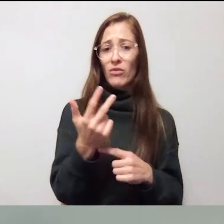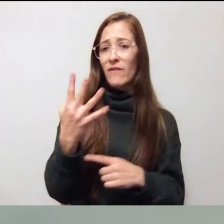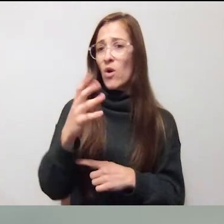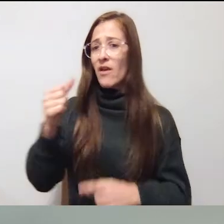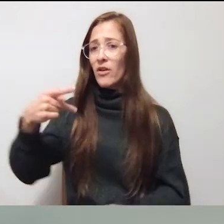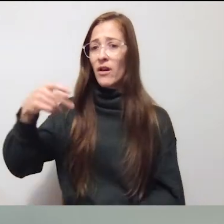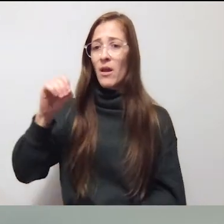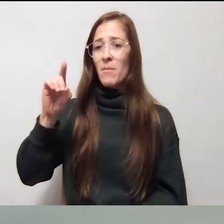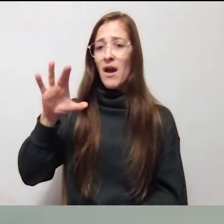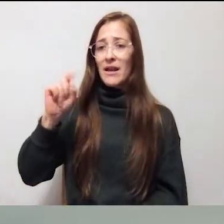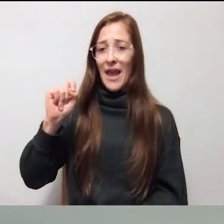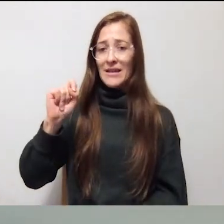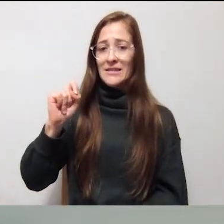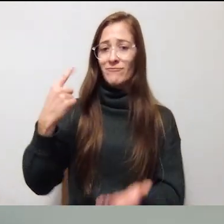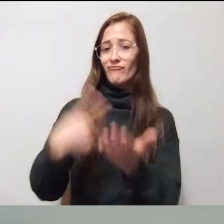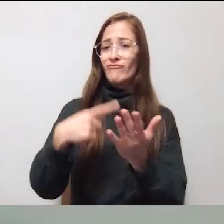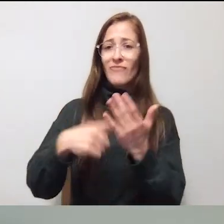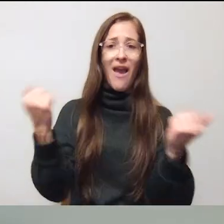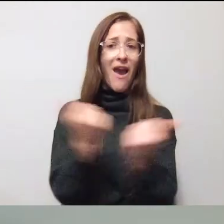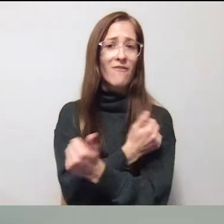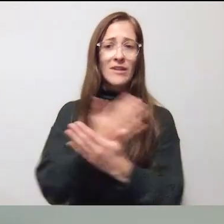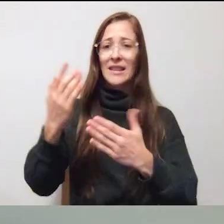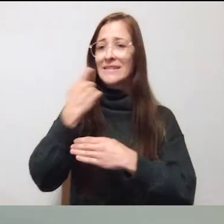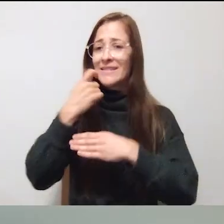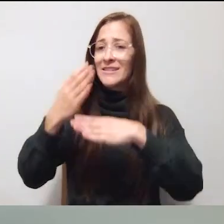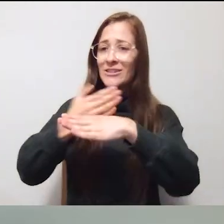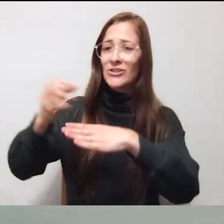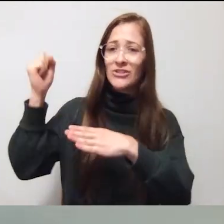to talk about everything you just shared, because I wanna know about all of it.